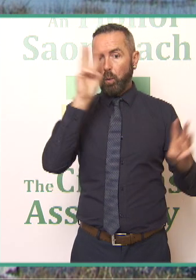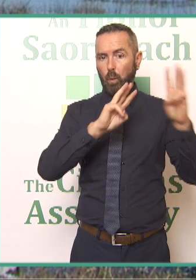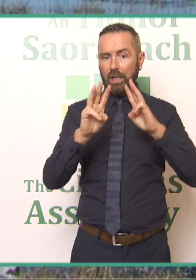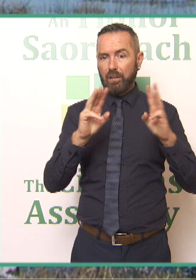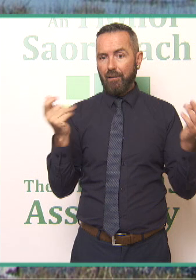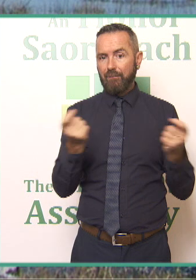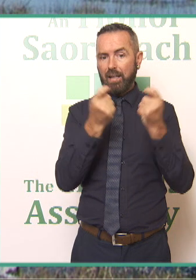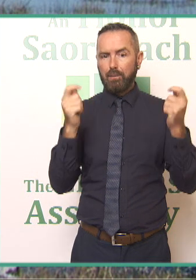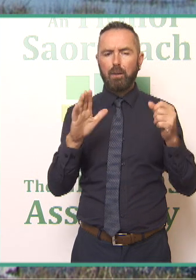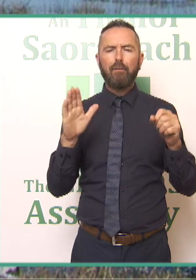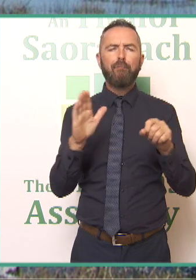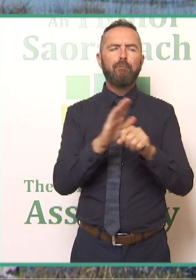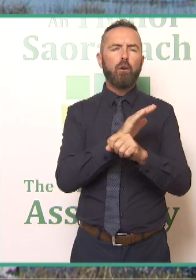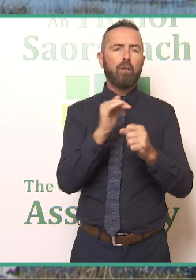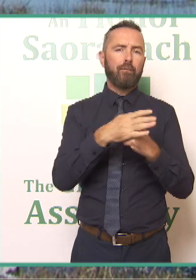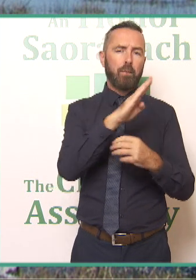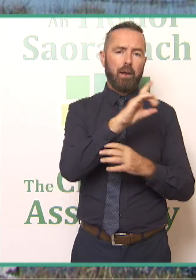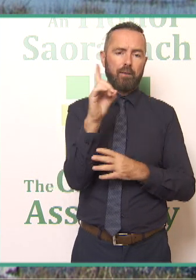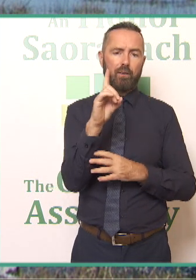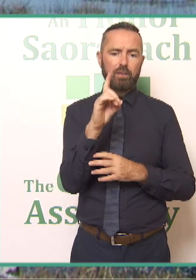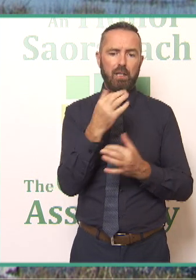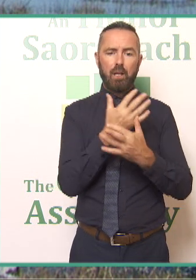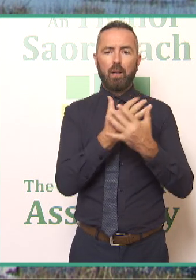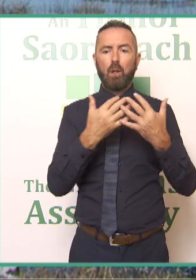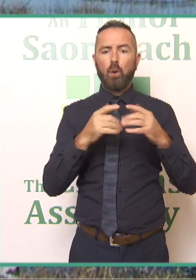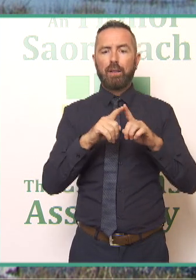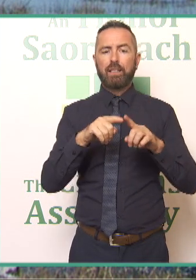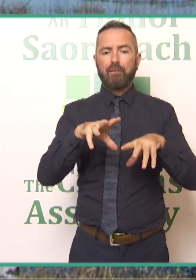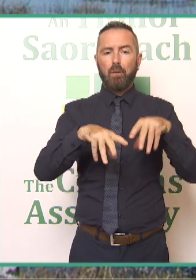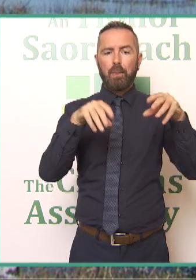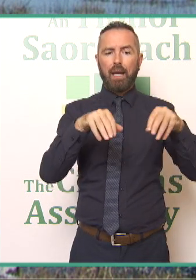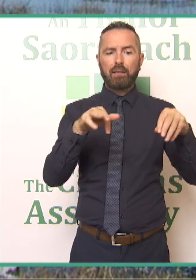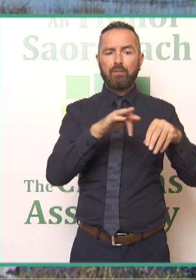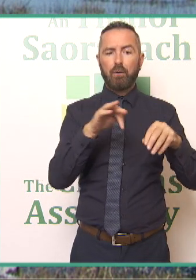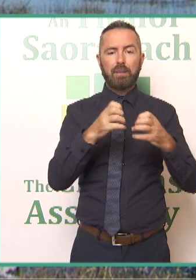full of biodiversity plants from the Arctic the Alpine region for the Mediterranean region full of